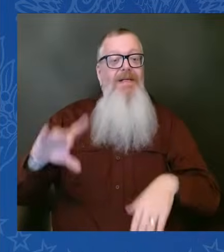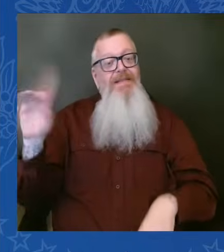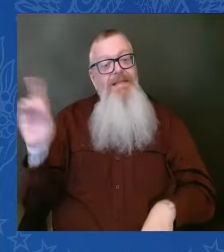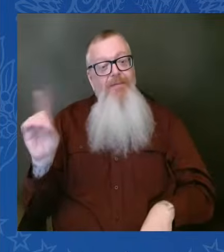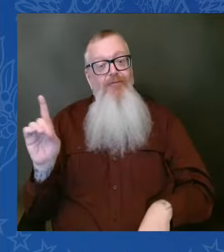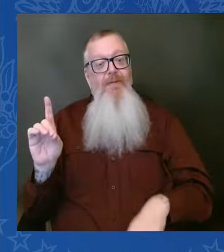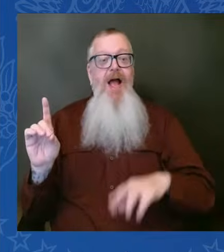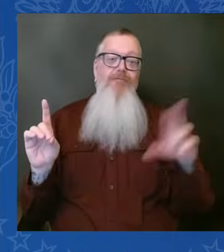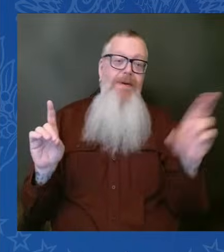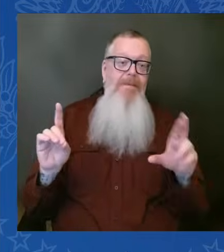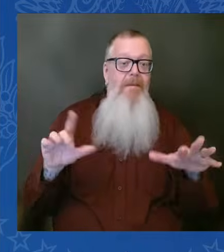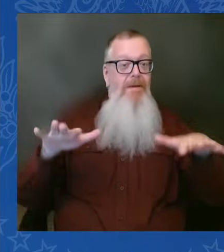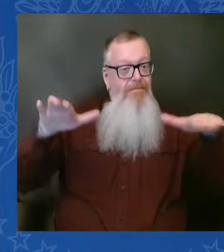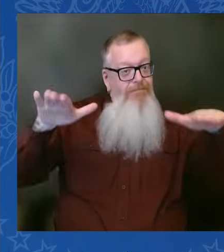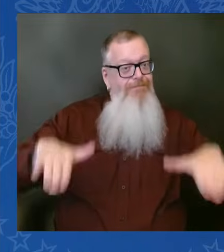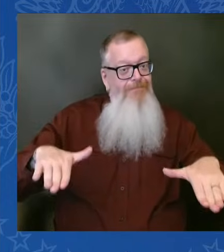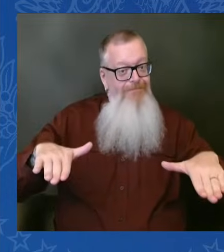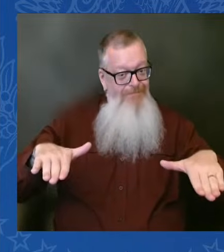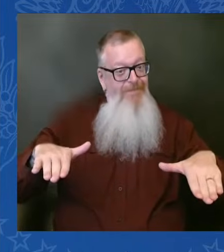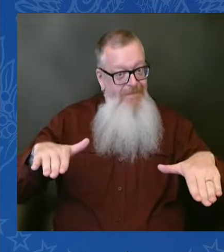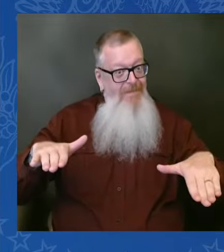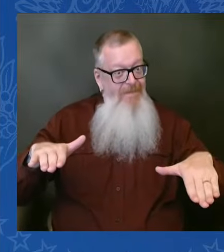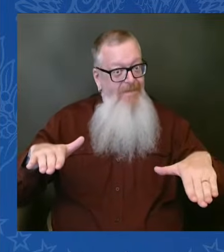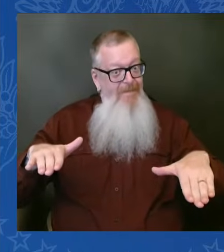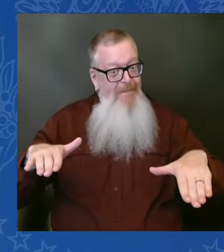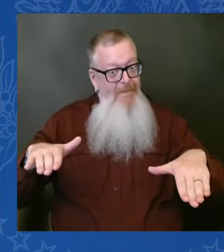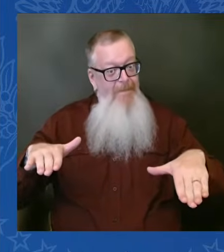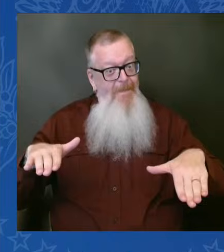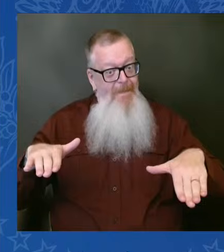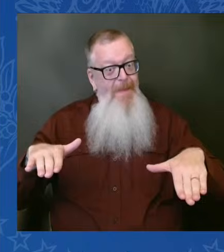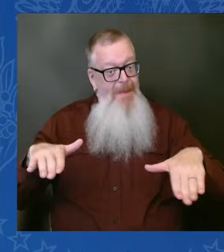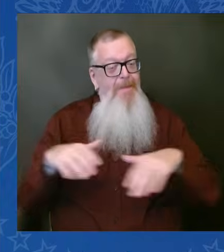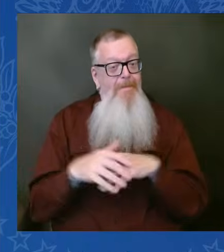And when there weren’t enough to sit at any one table, then they all sit together.